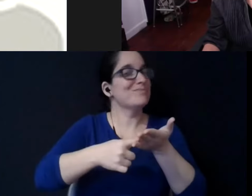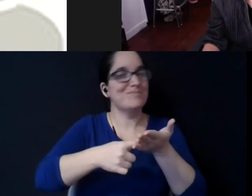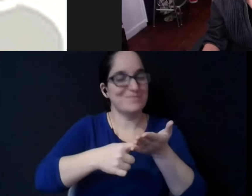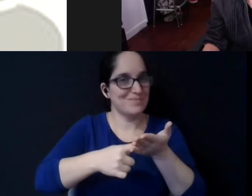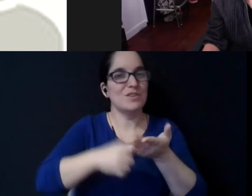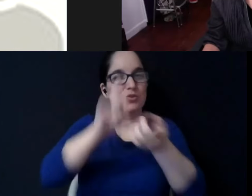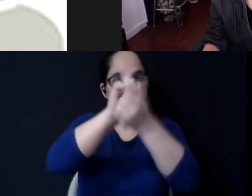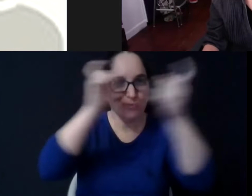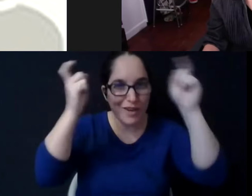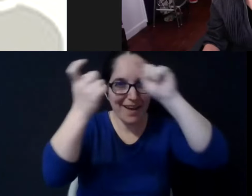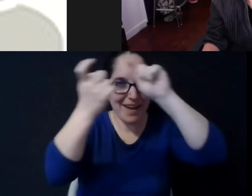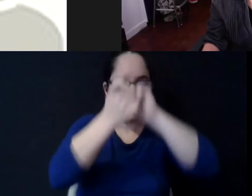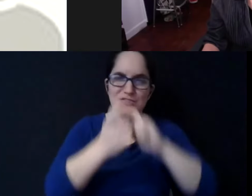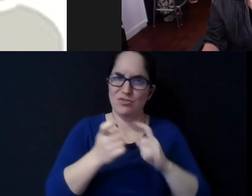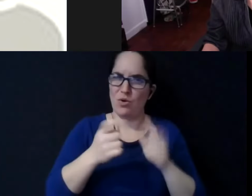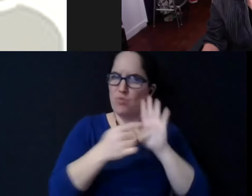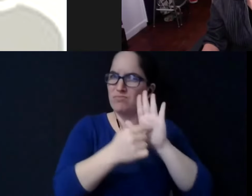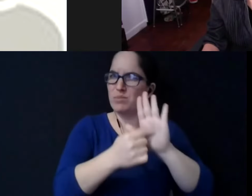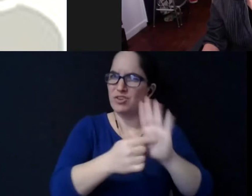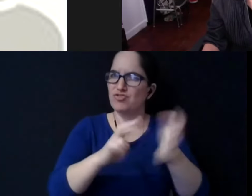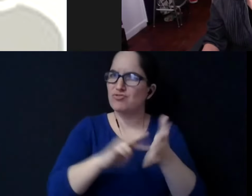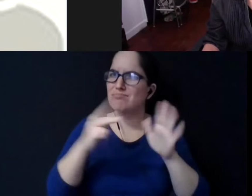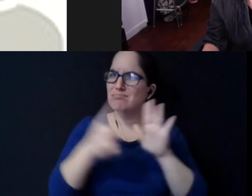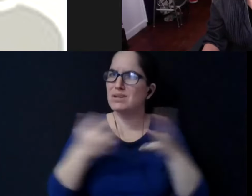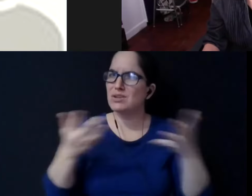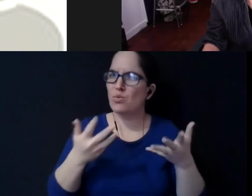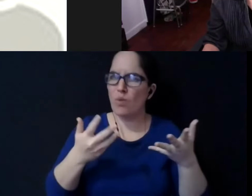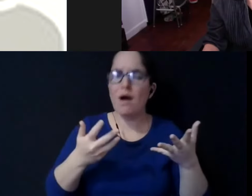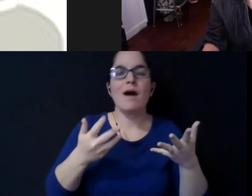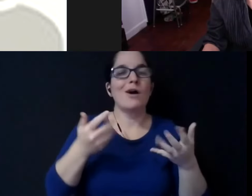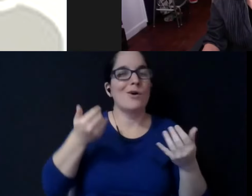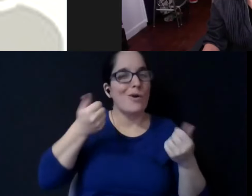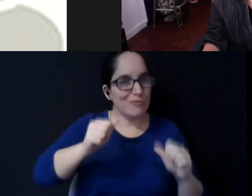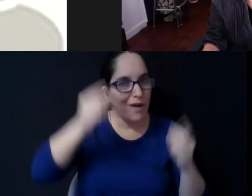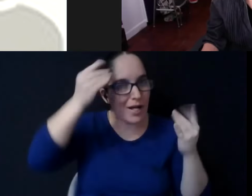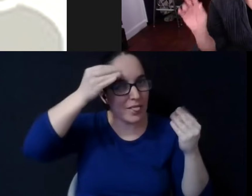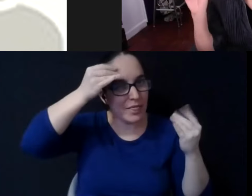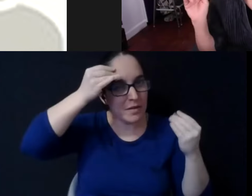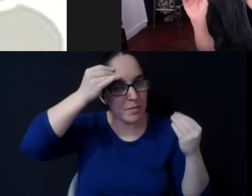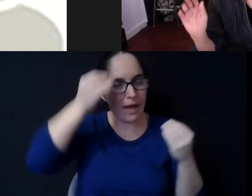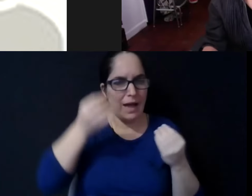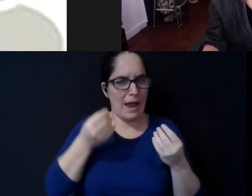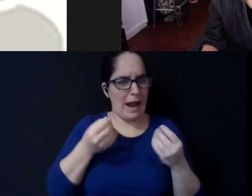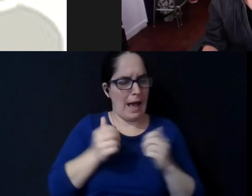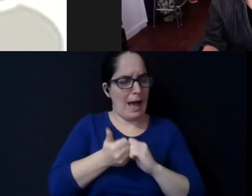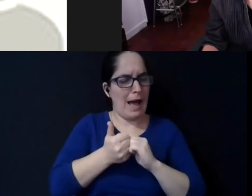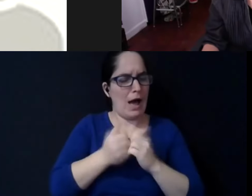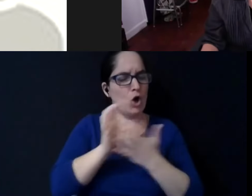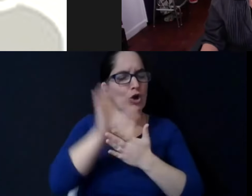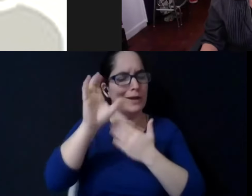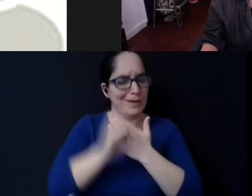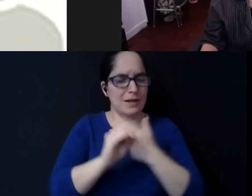representation and made me wonder what it means to make our curriculum diverse and inclusive. I am